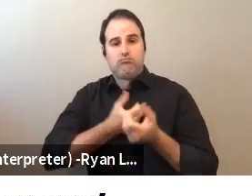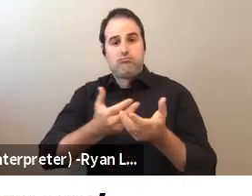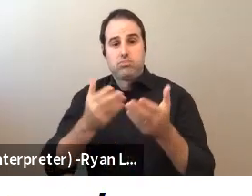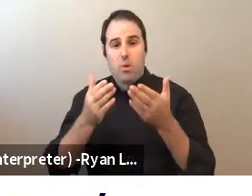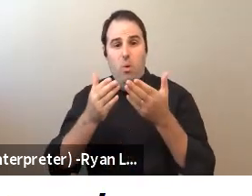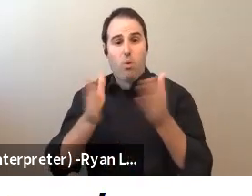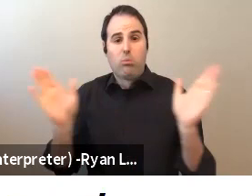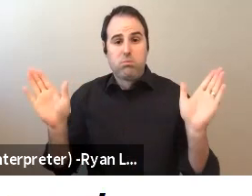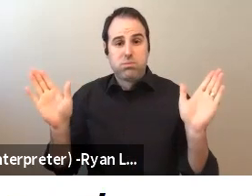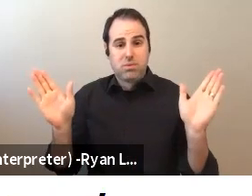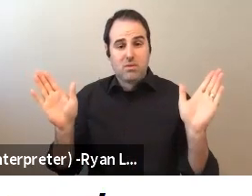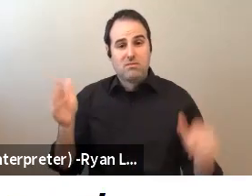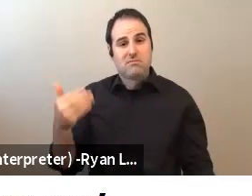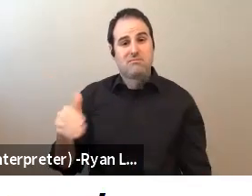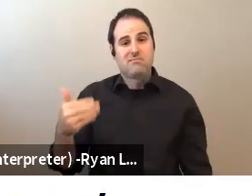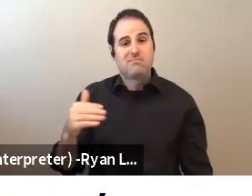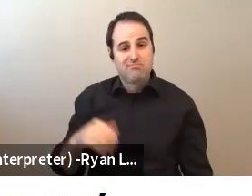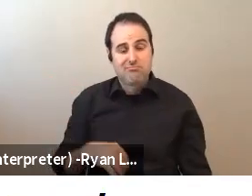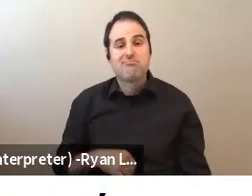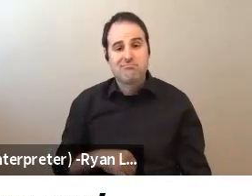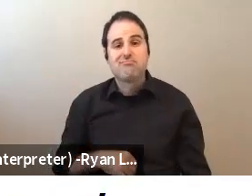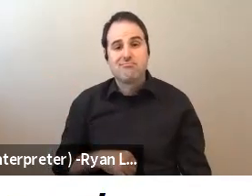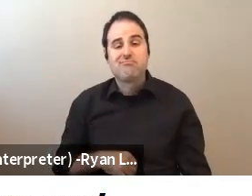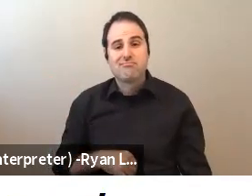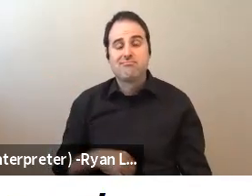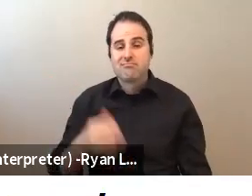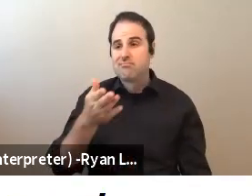Sally Potter: They had answered the survey questions. And so they were kind of thinking about this.